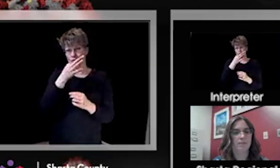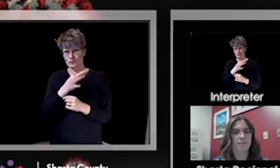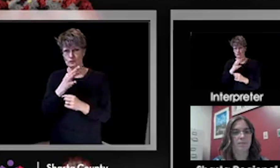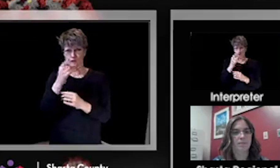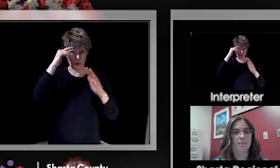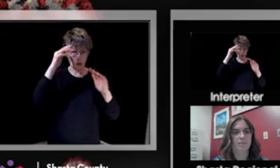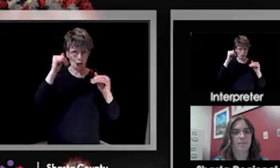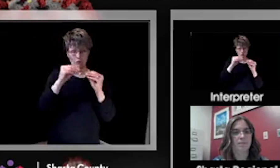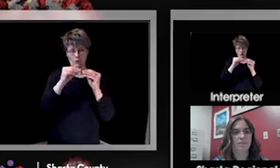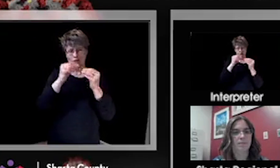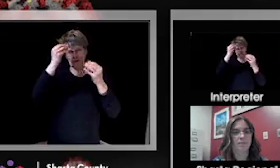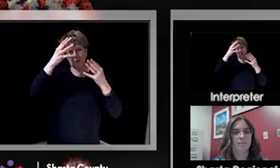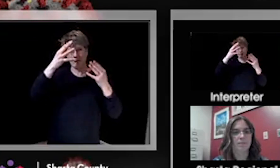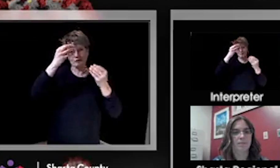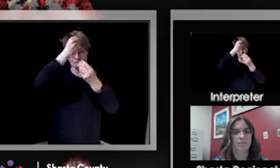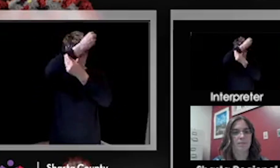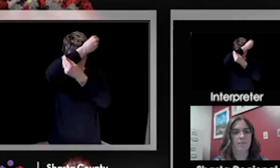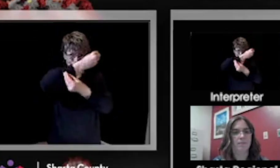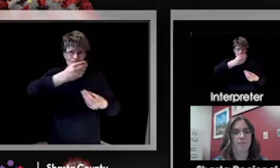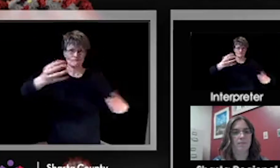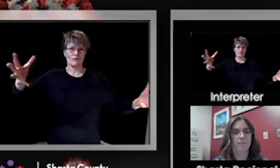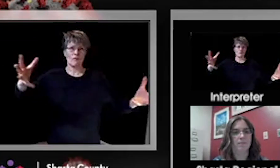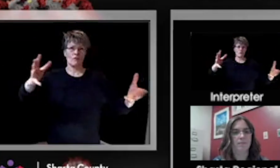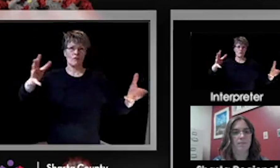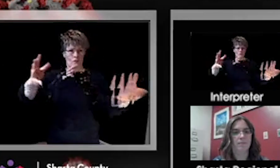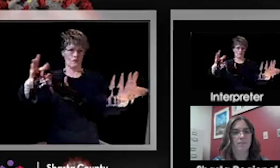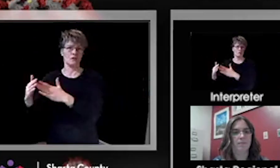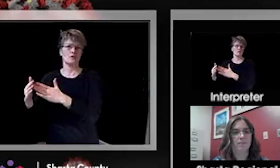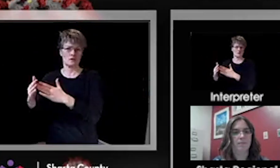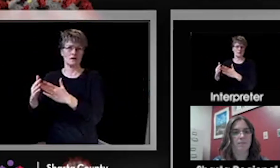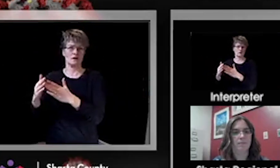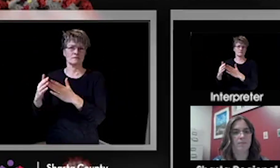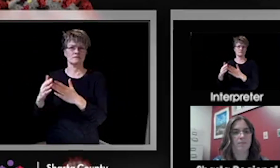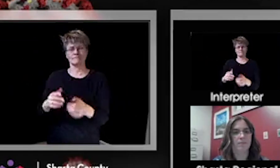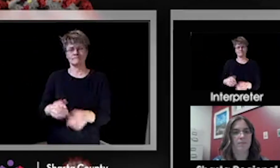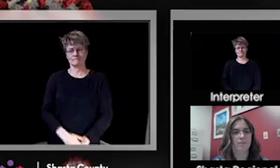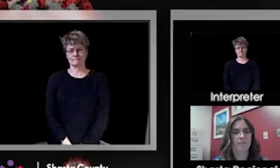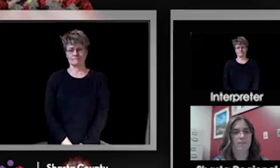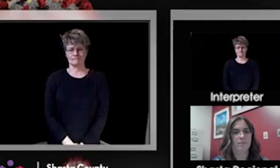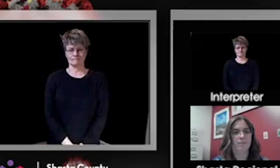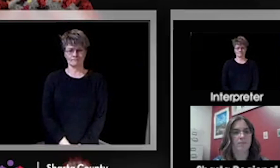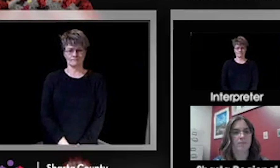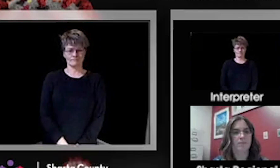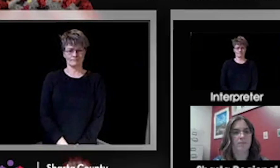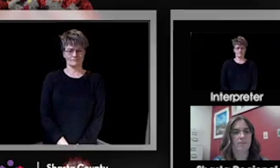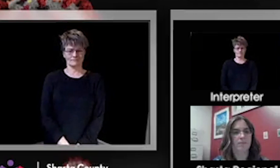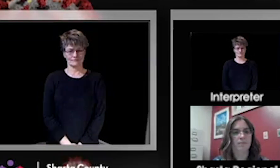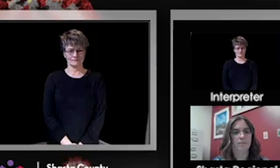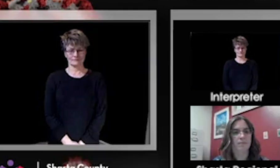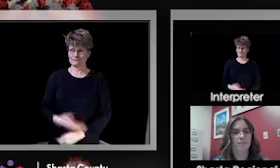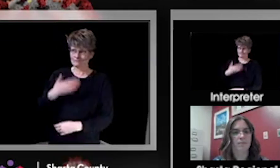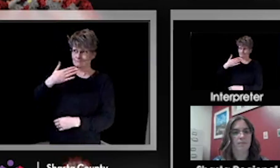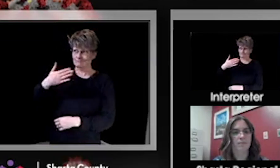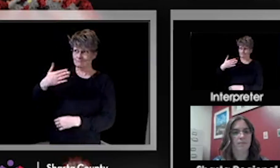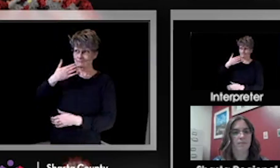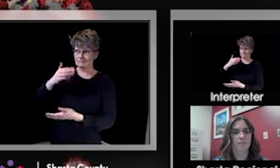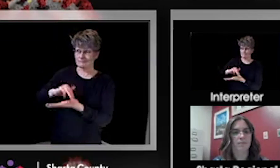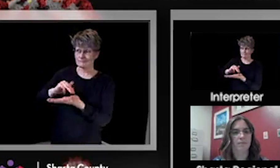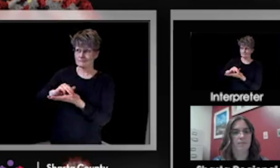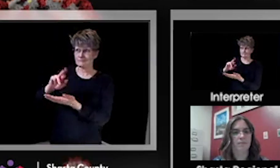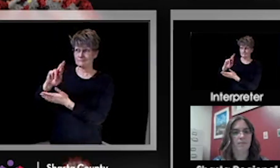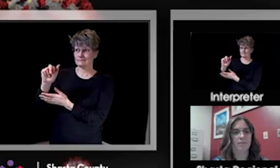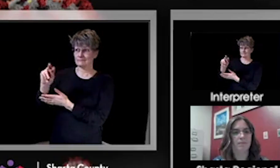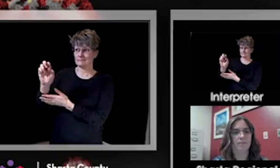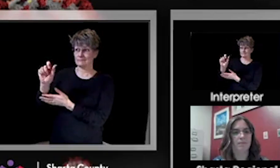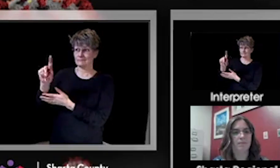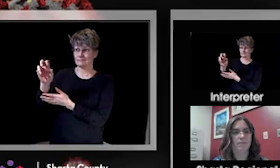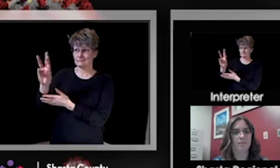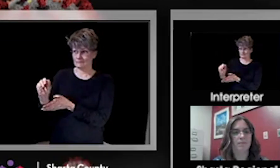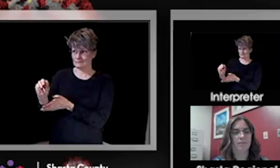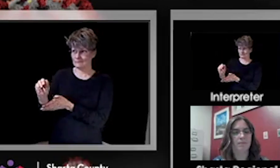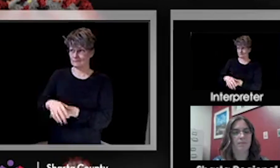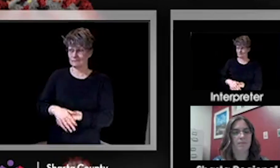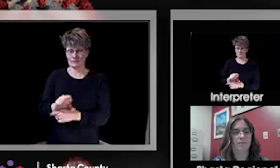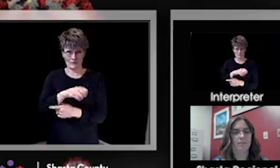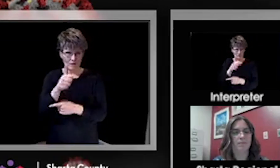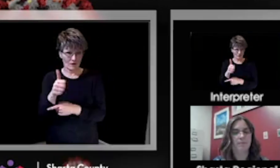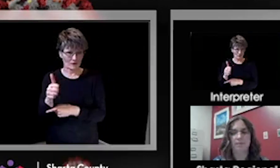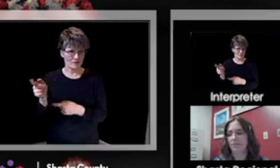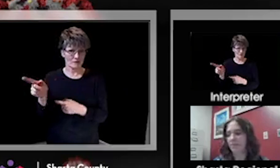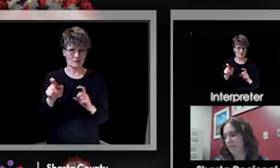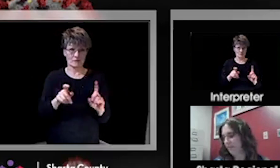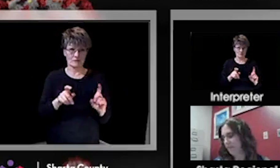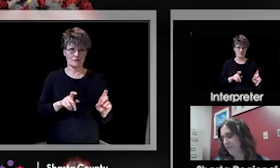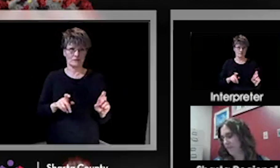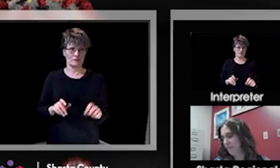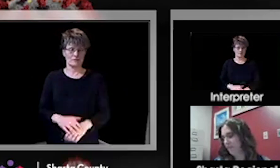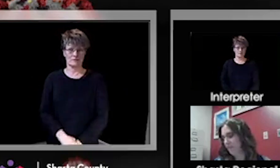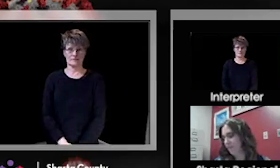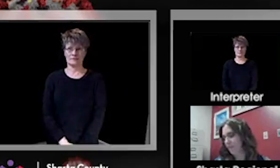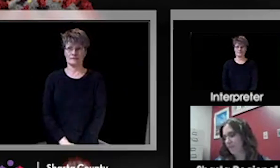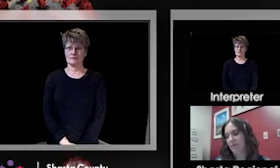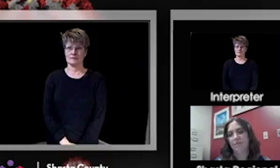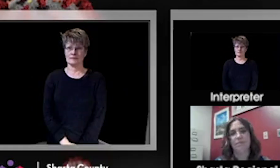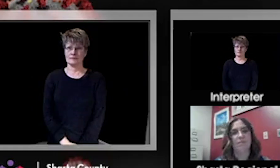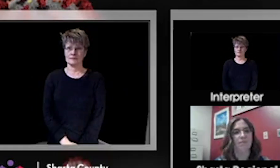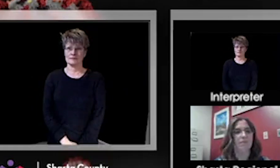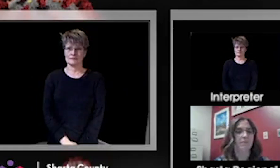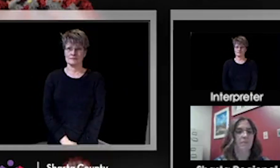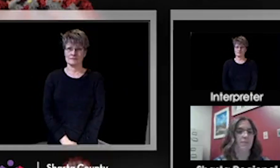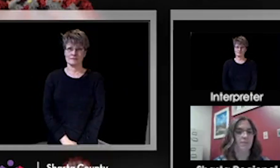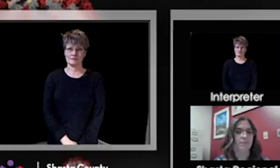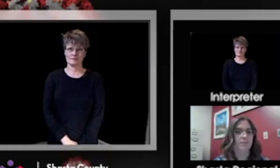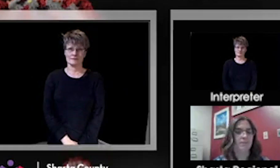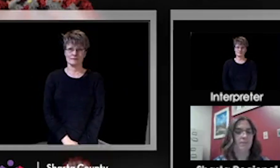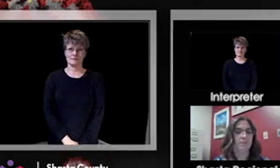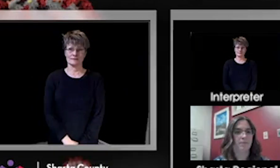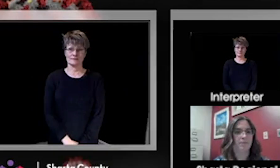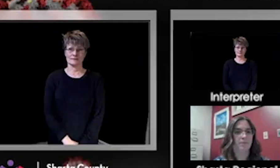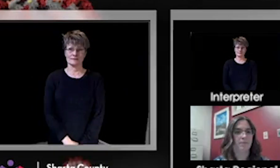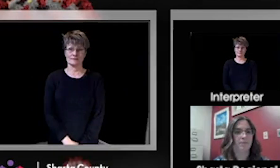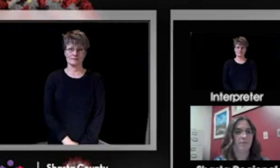to start that discussion. Thank you, Dr. Ramstrom. Anybody else? Okay,